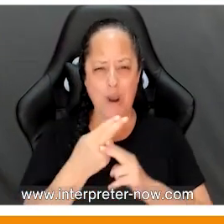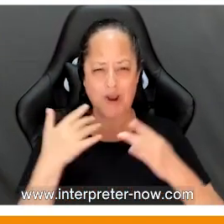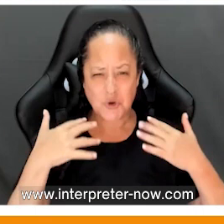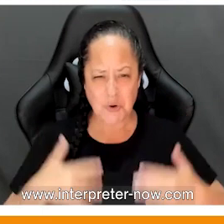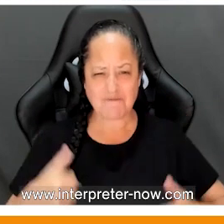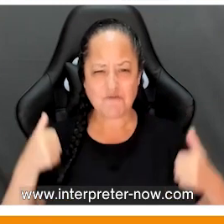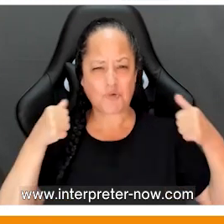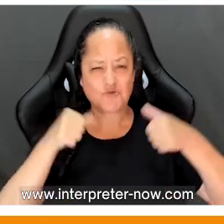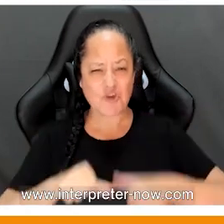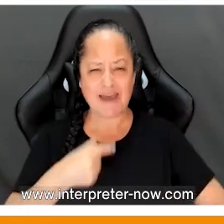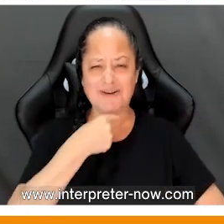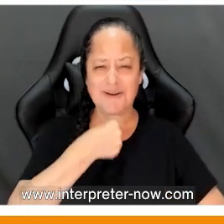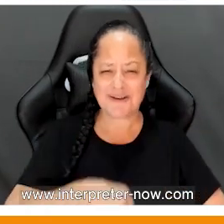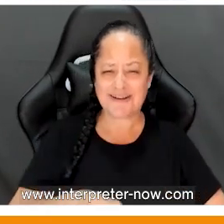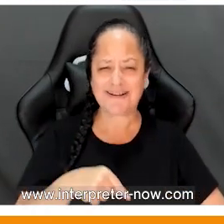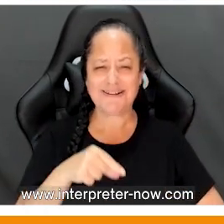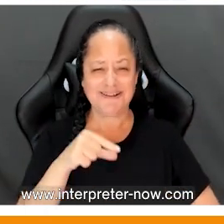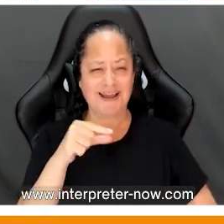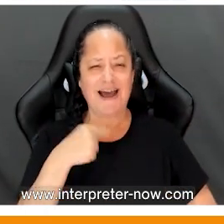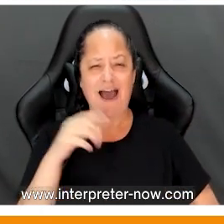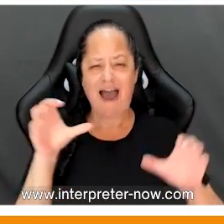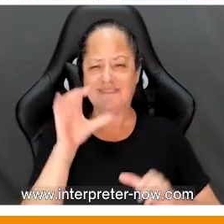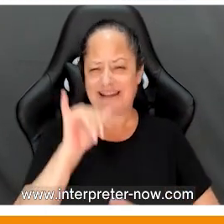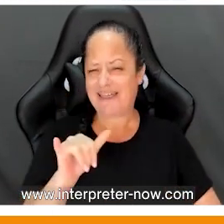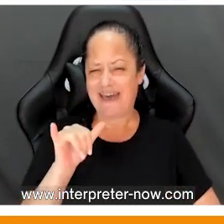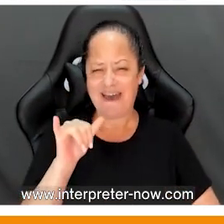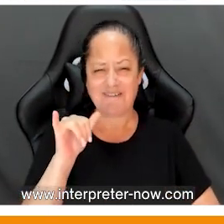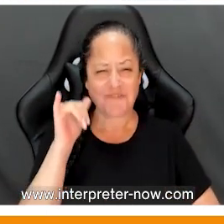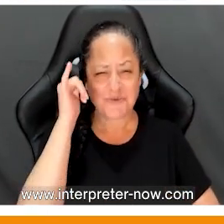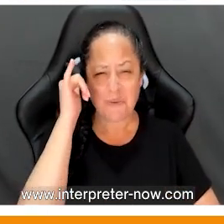shoes, and a blazer and a tie, all of that. So I'm just like, I've done this for too long.